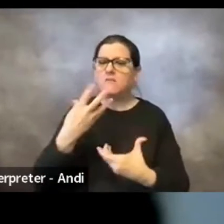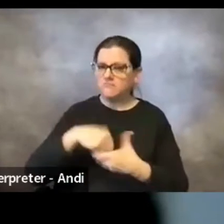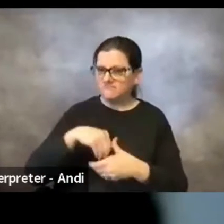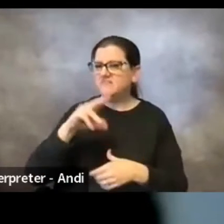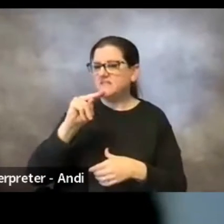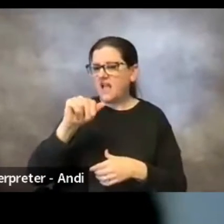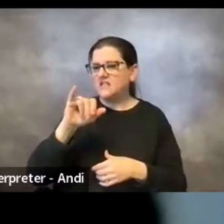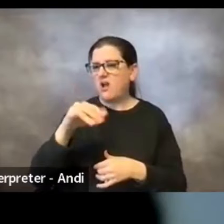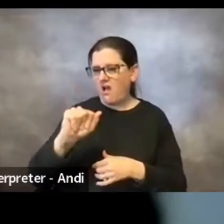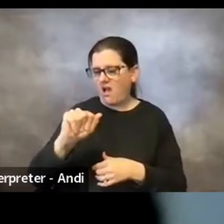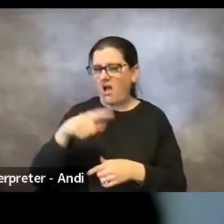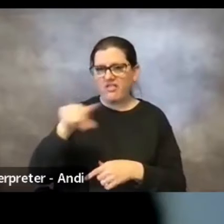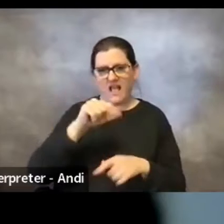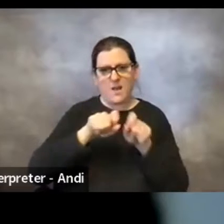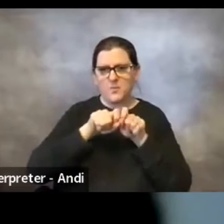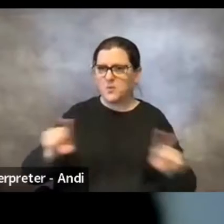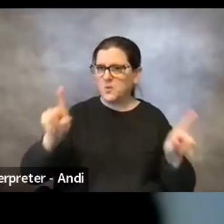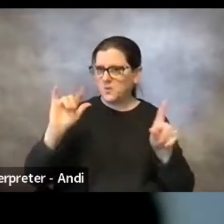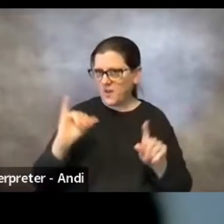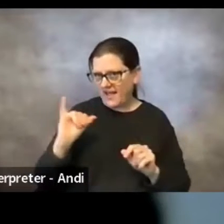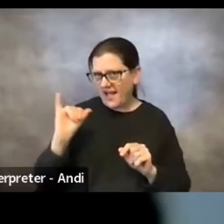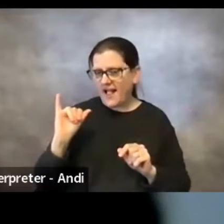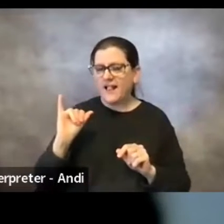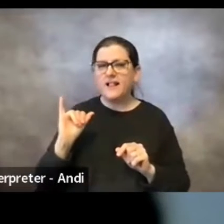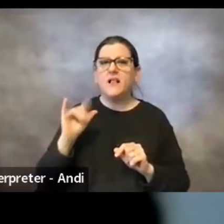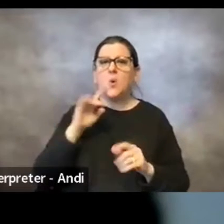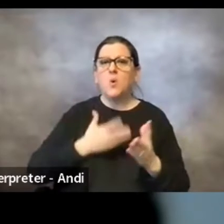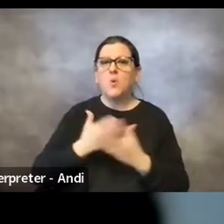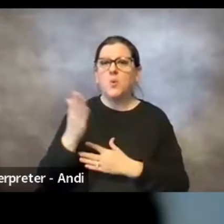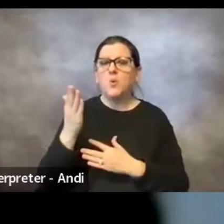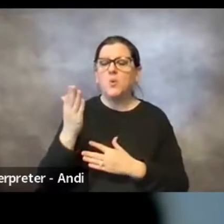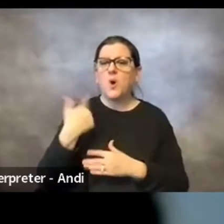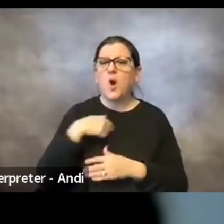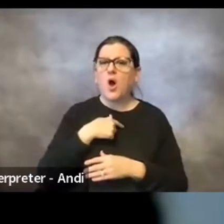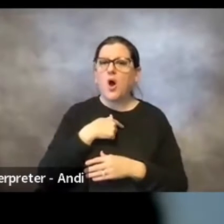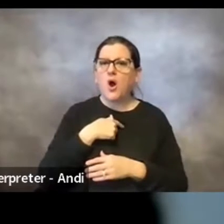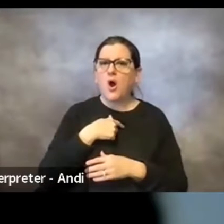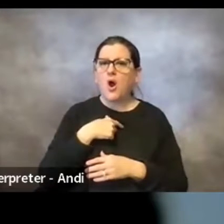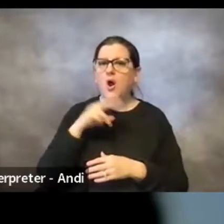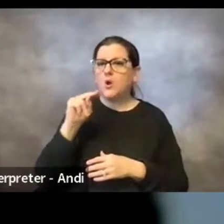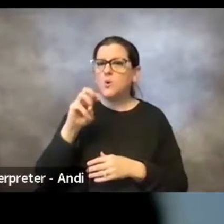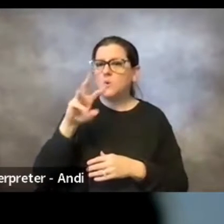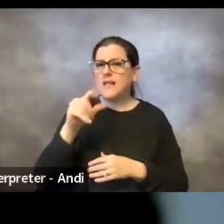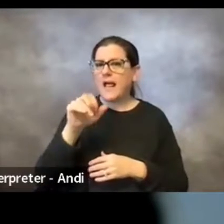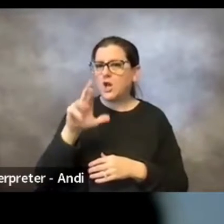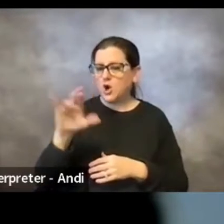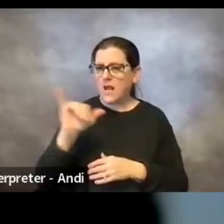can distribute amongst their networks as well. It'll go out through our, our newsletter. If you're not familiar with our